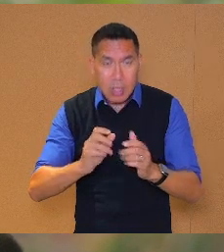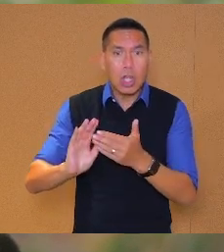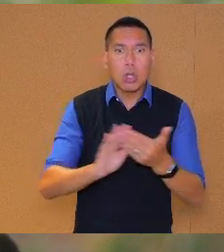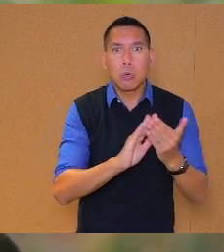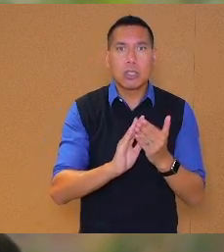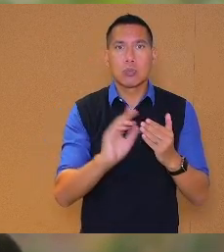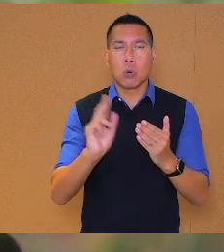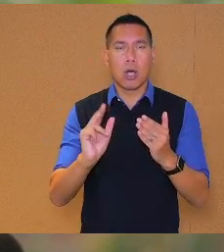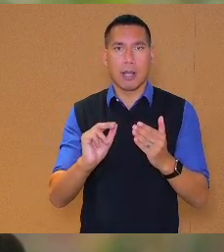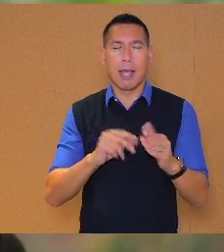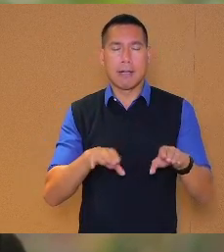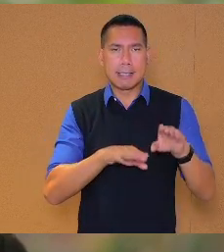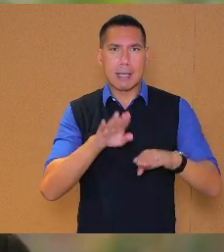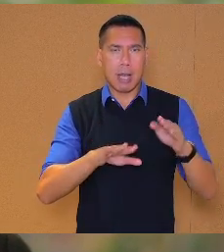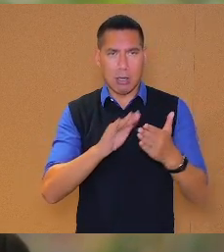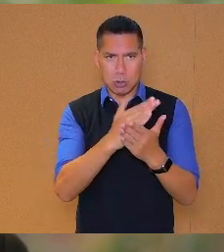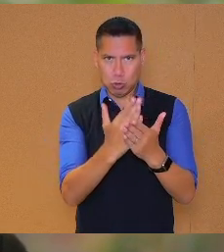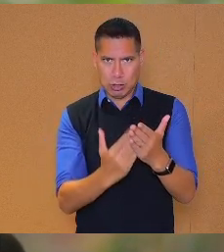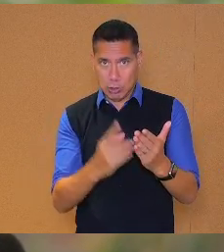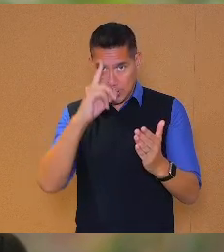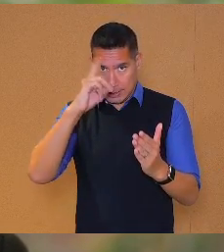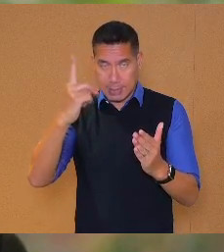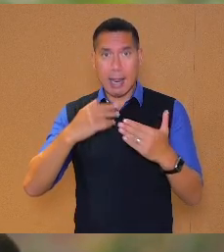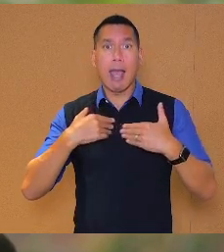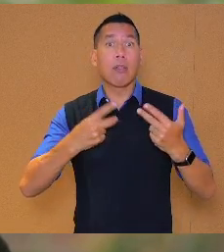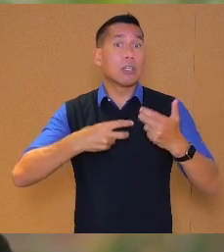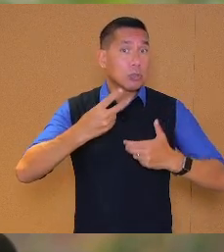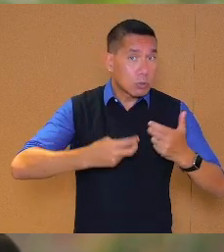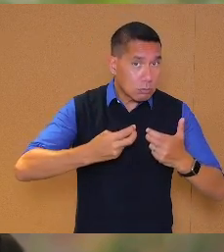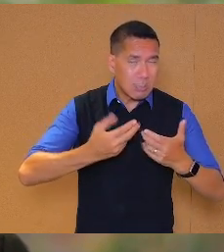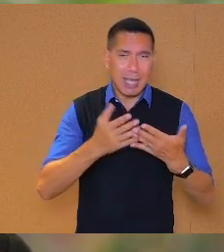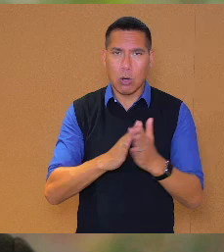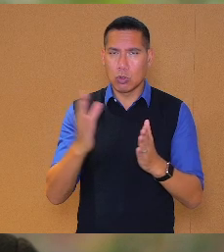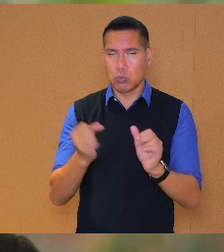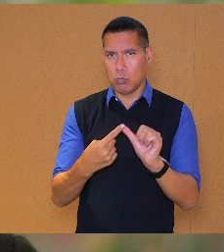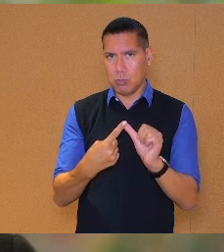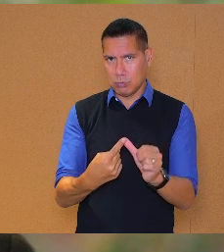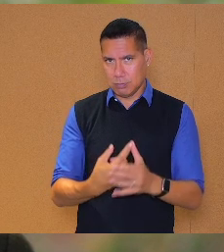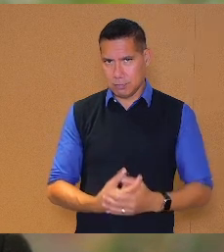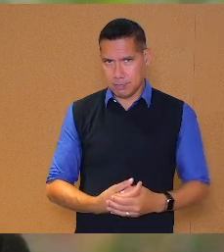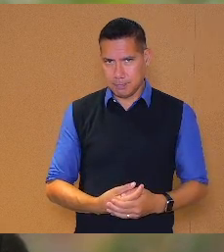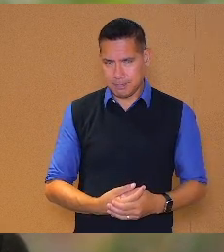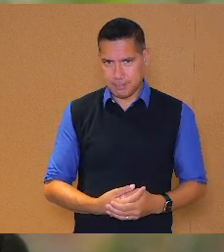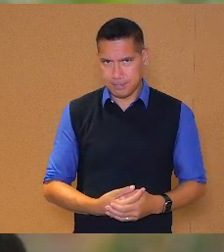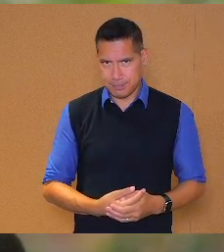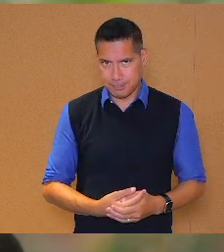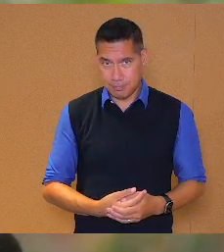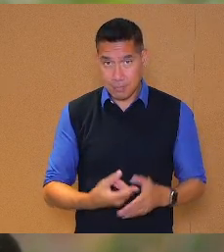common narrative and understanding about health issues and how they should respond.